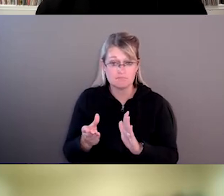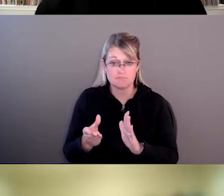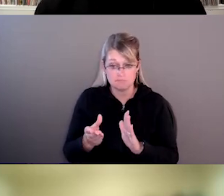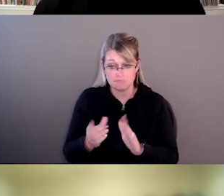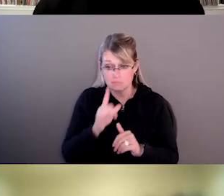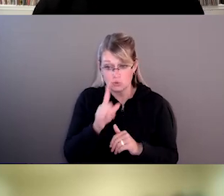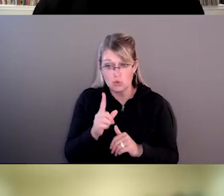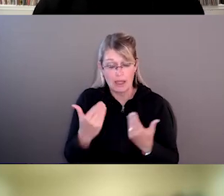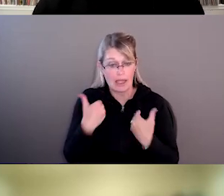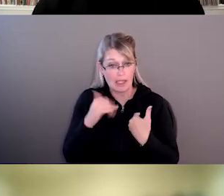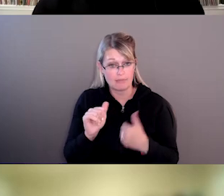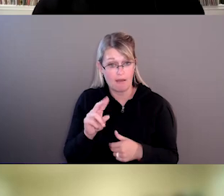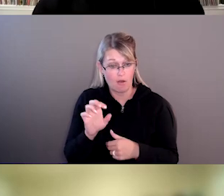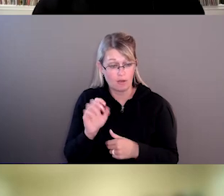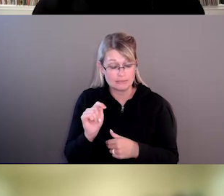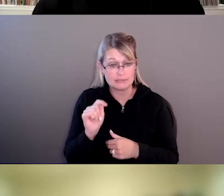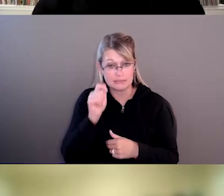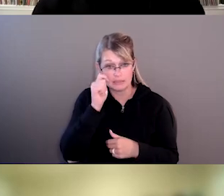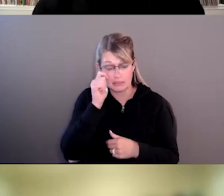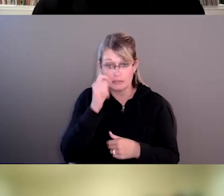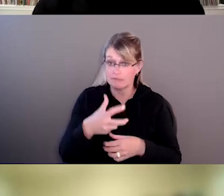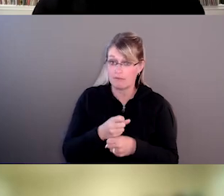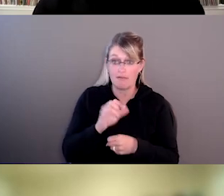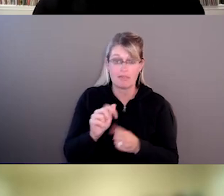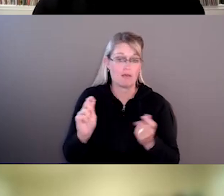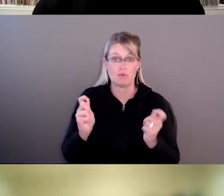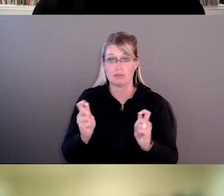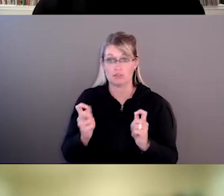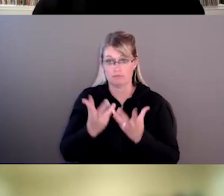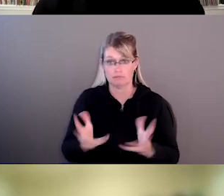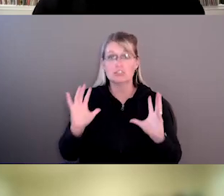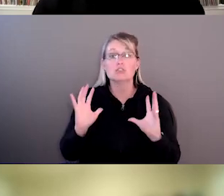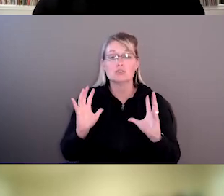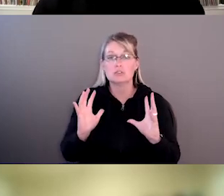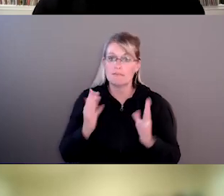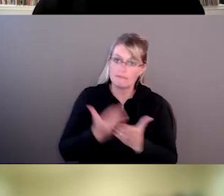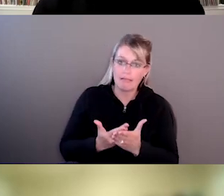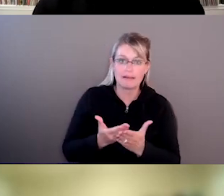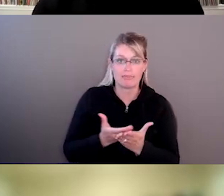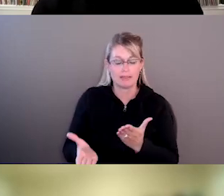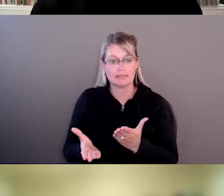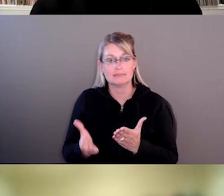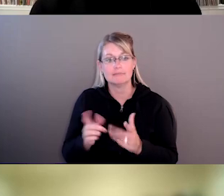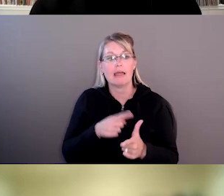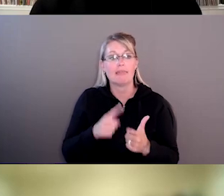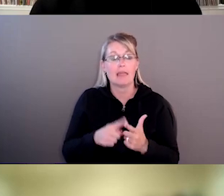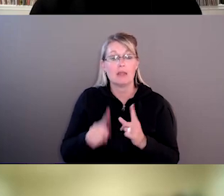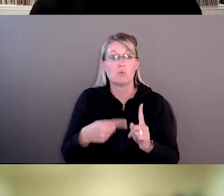have that audit, get that to remediation done, get things validated and then once everything in the